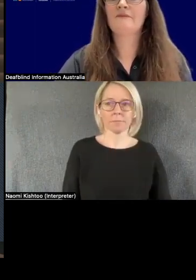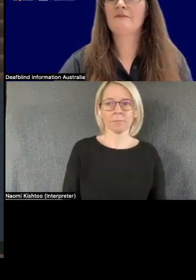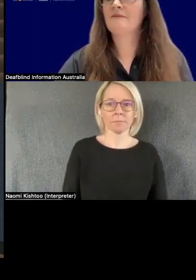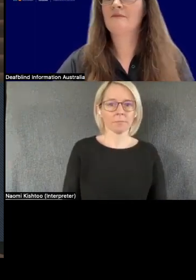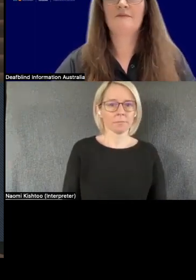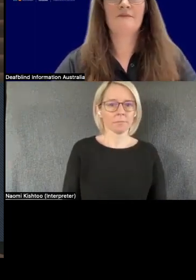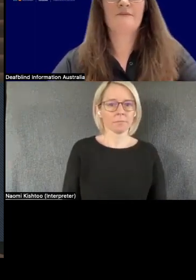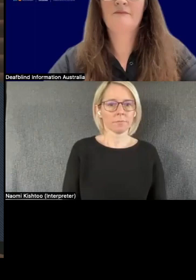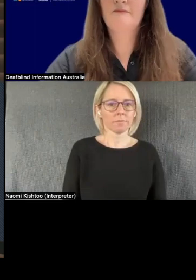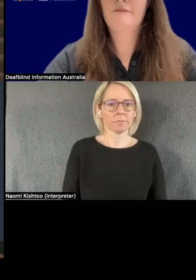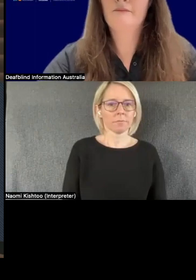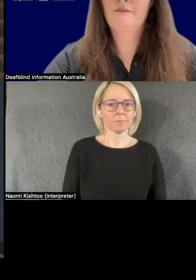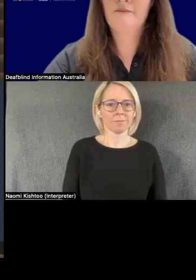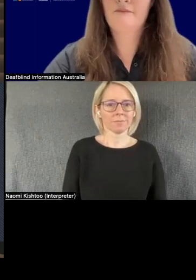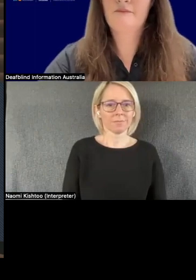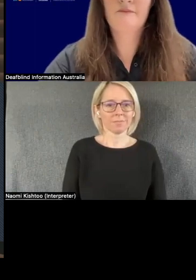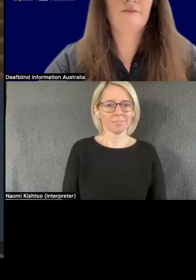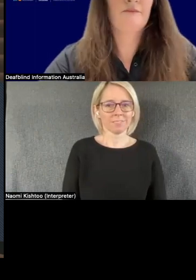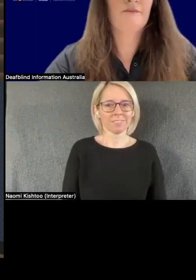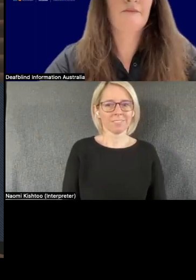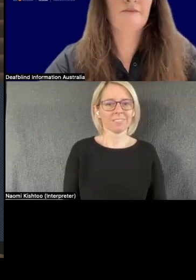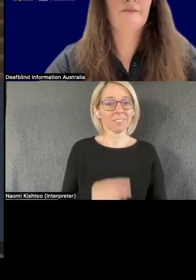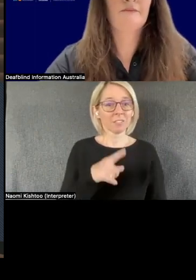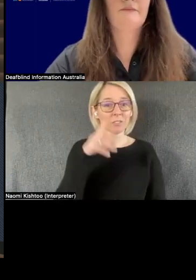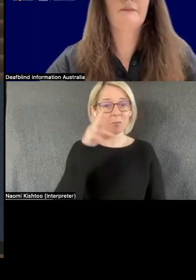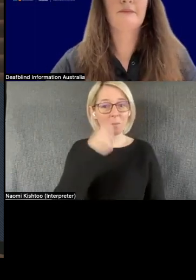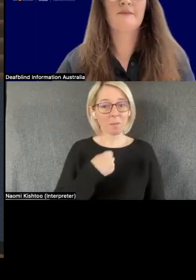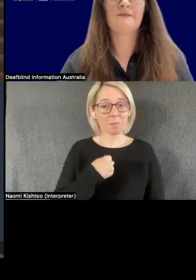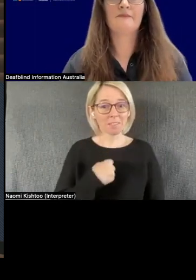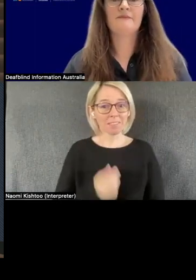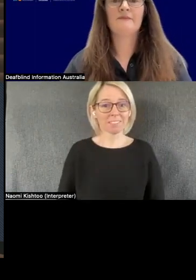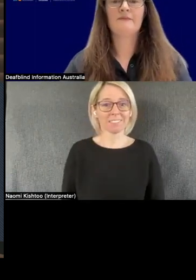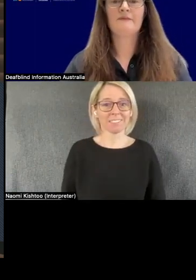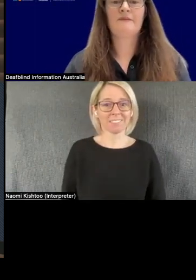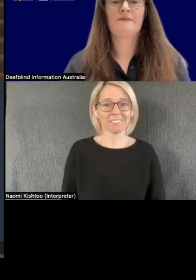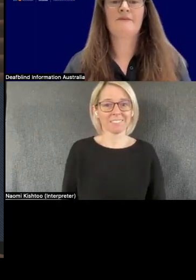Yes? Really? That’s good. It’s been so long.